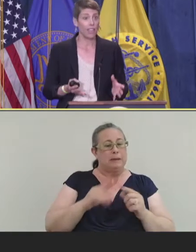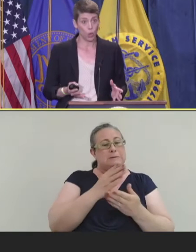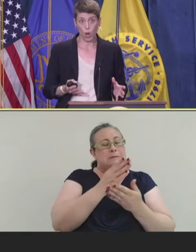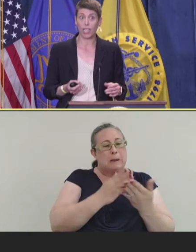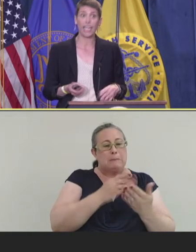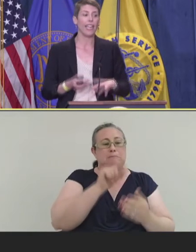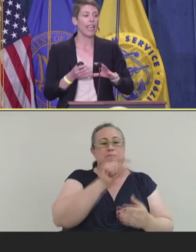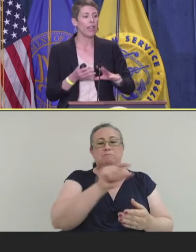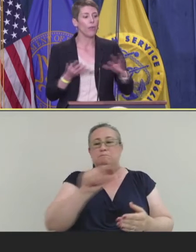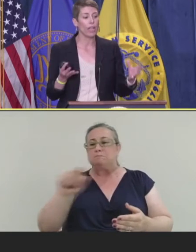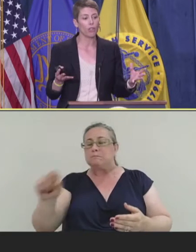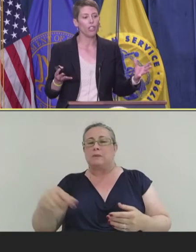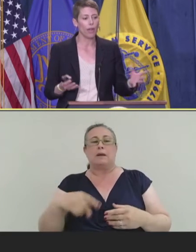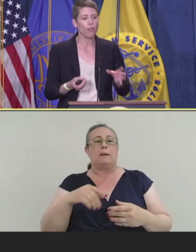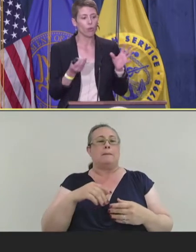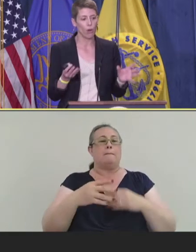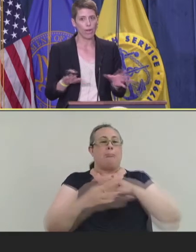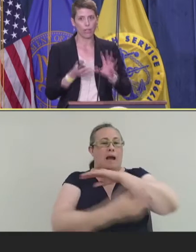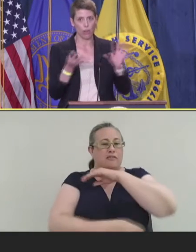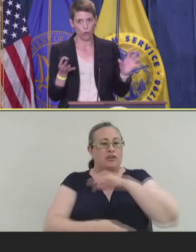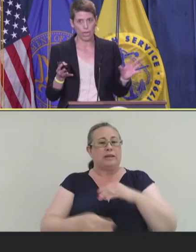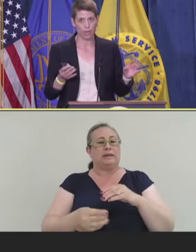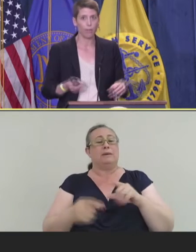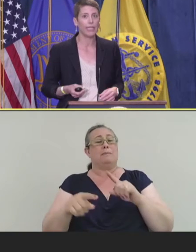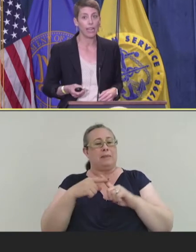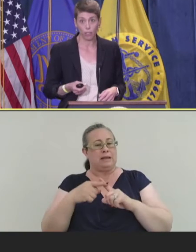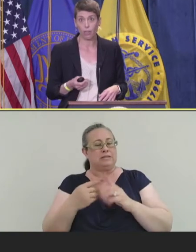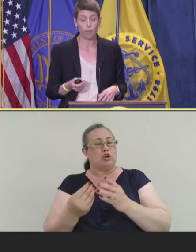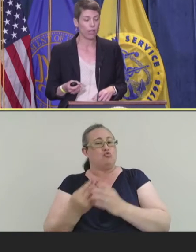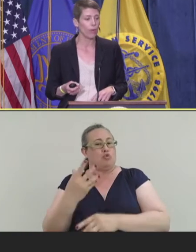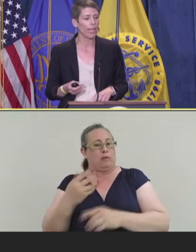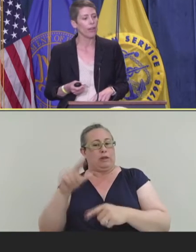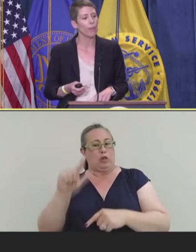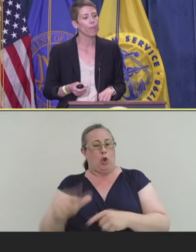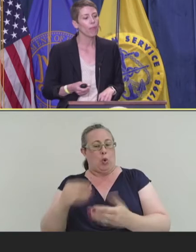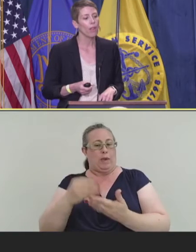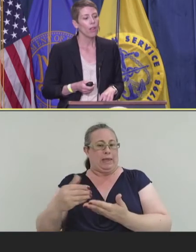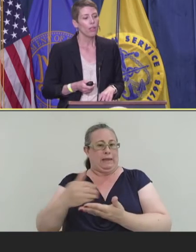inequality, and we actually do have a growing lower income sector in Montgomery County.